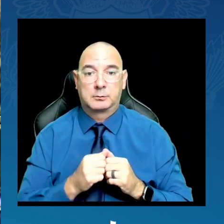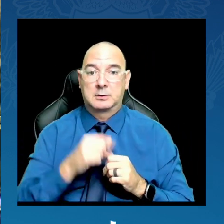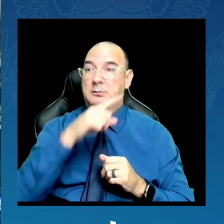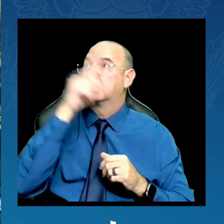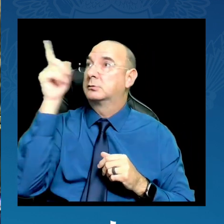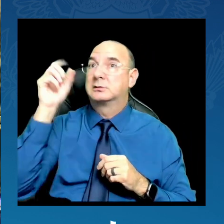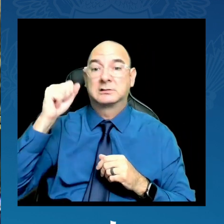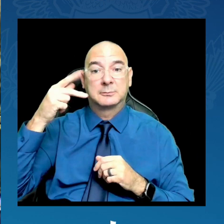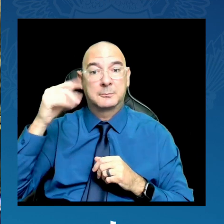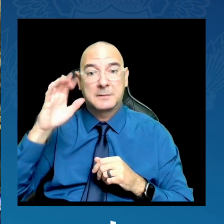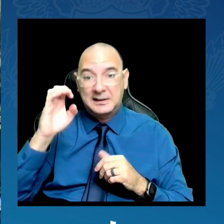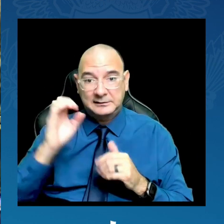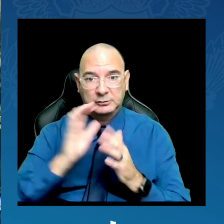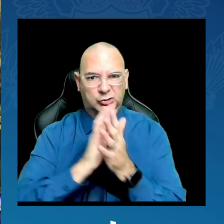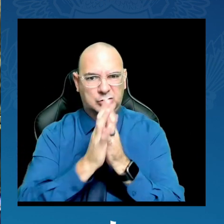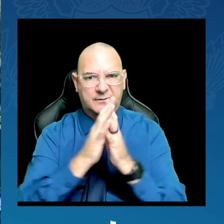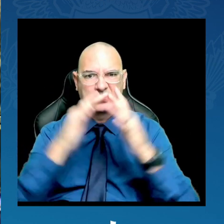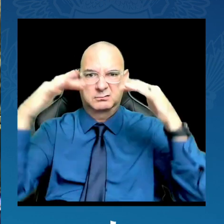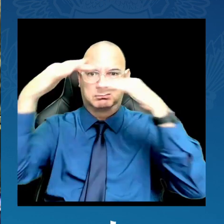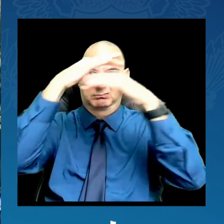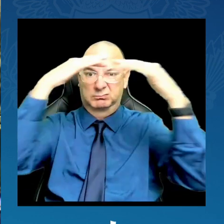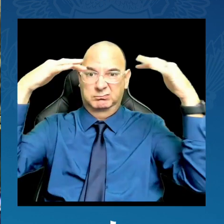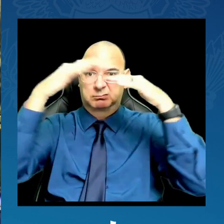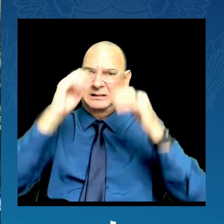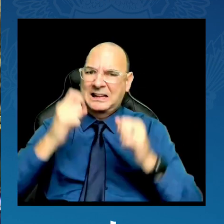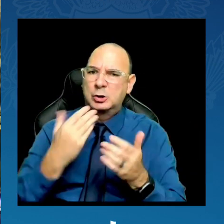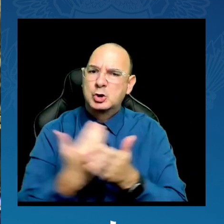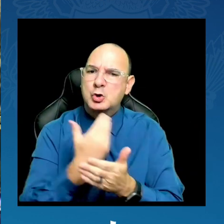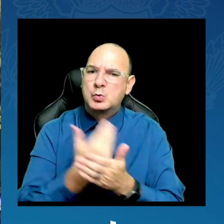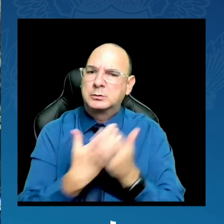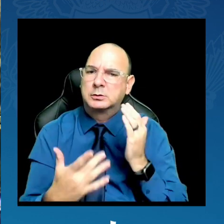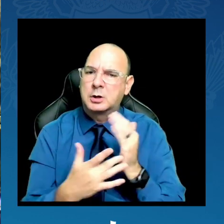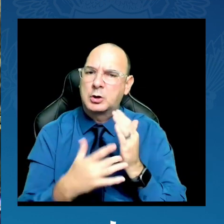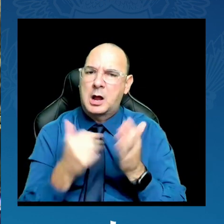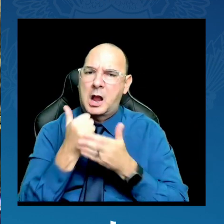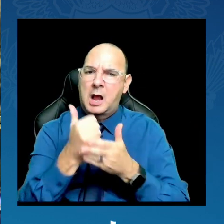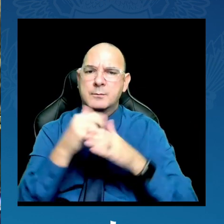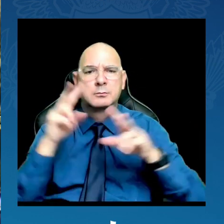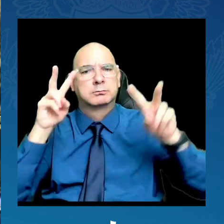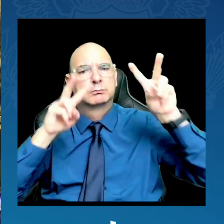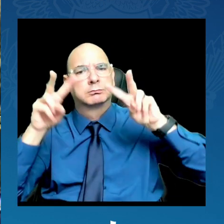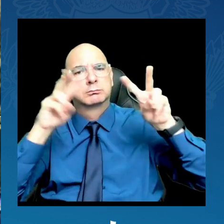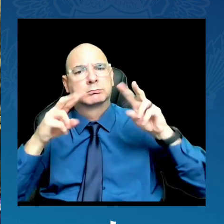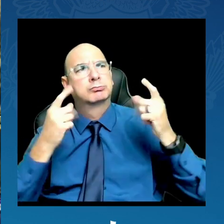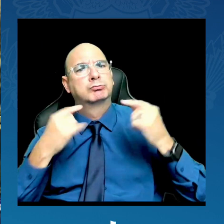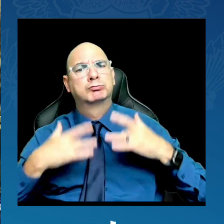We need new technologies to help monitor active space objects and detect potentially dangerous debris.